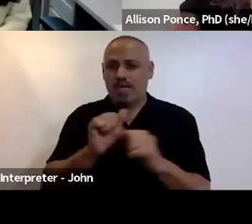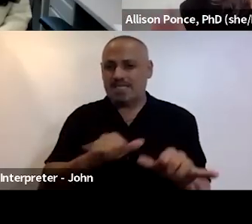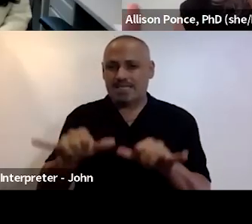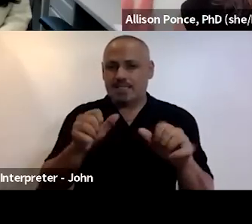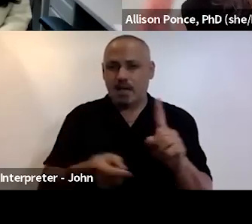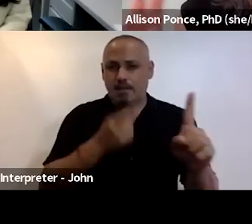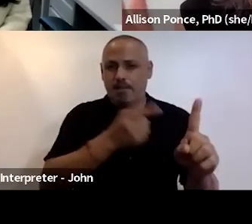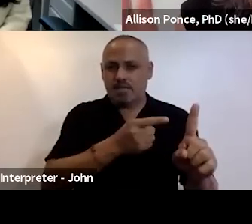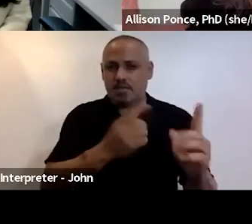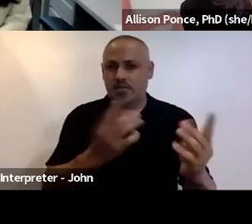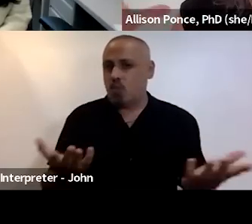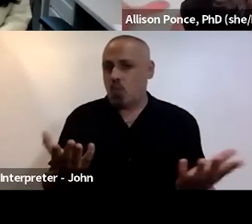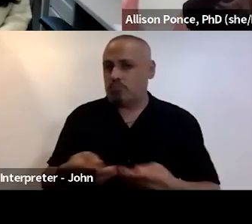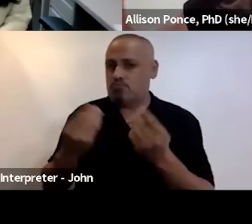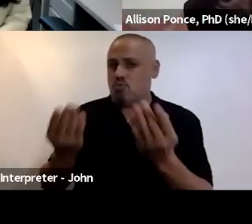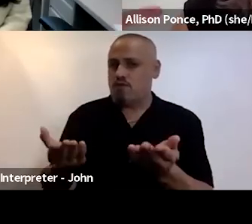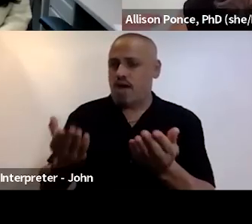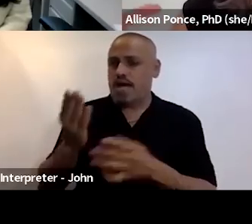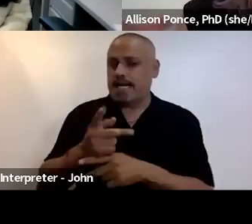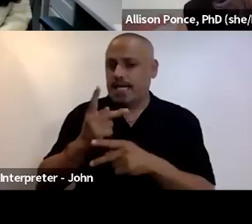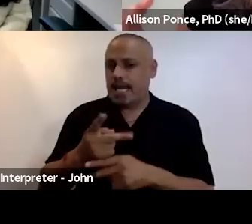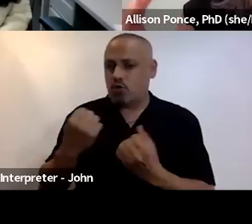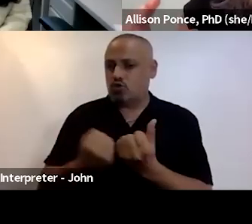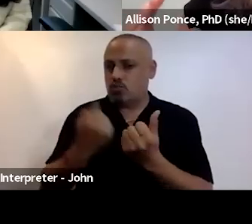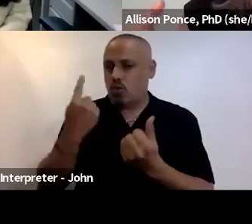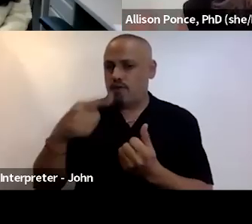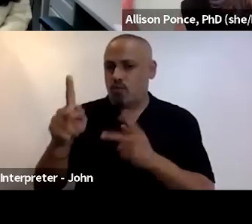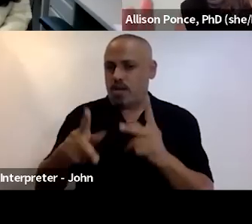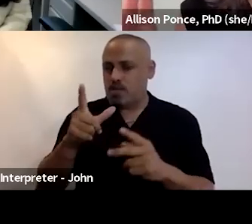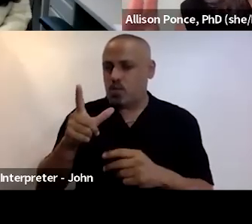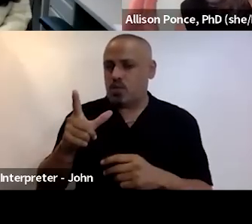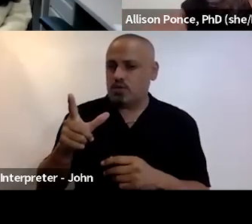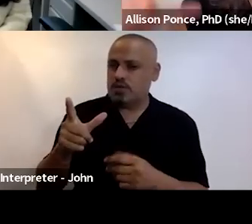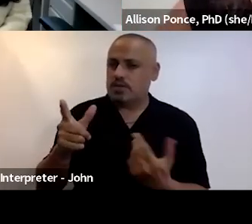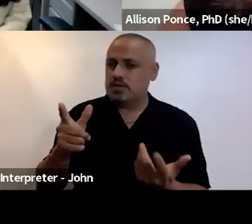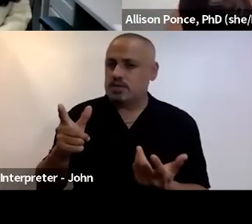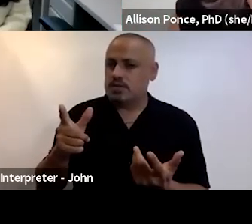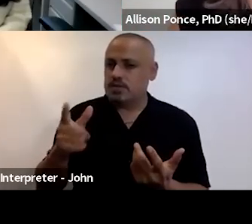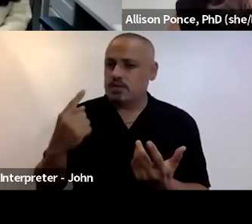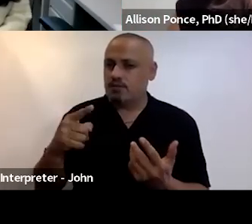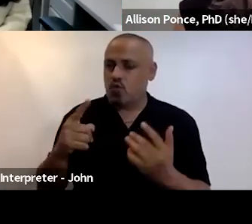which is to provide care and support to our folks to reach their goals.